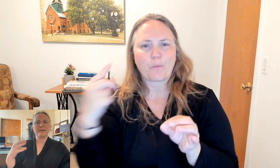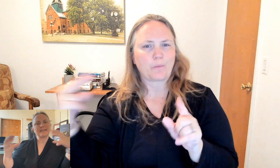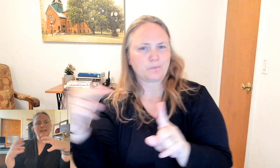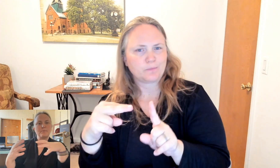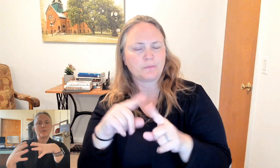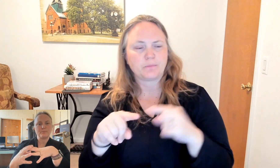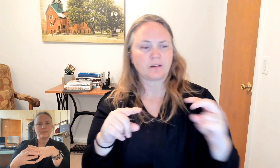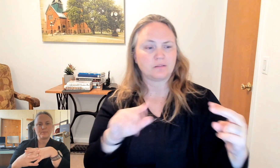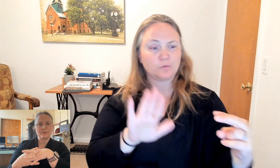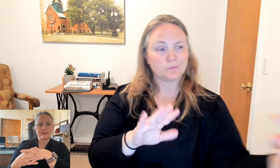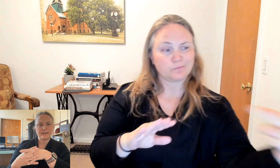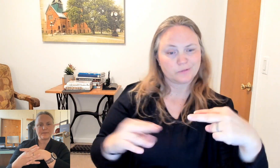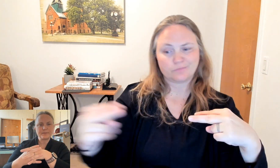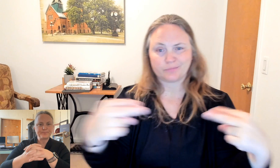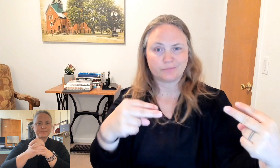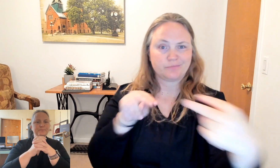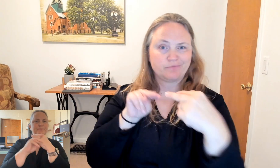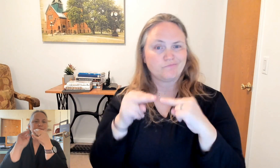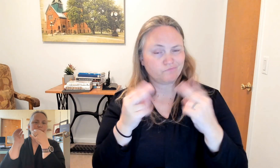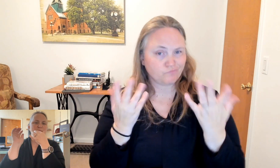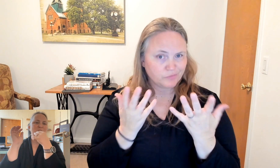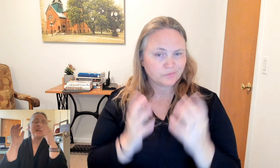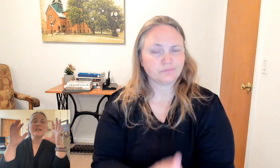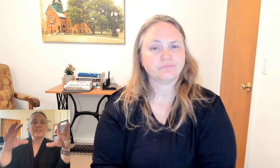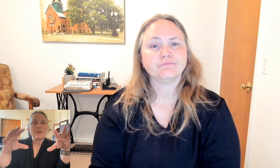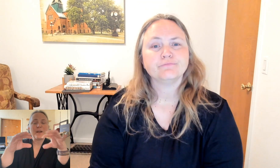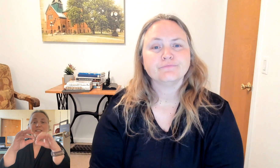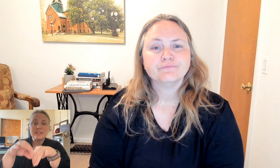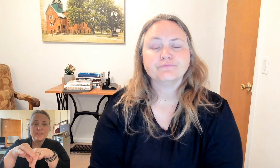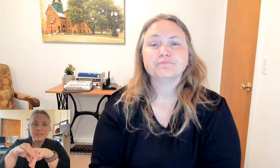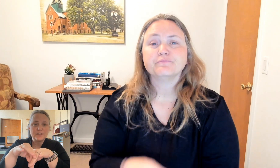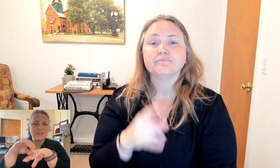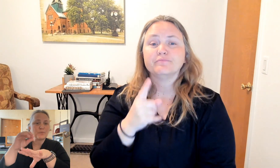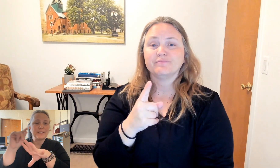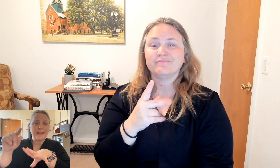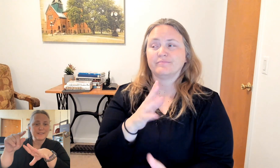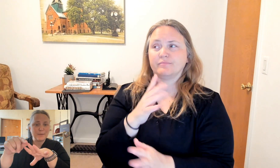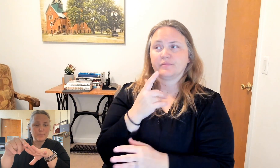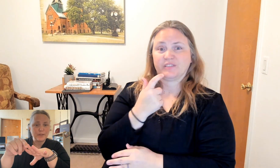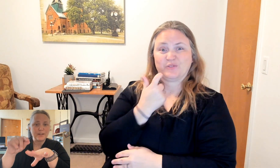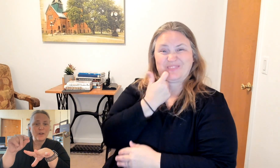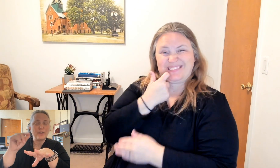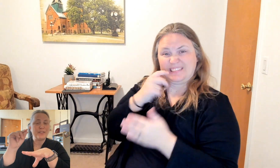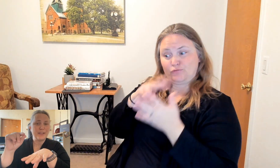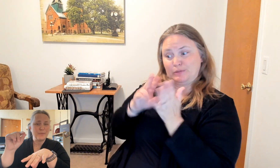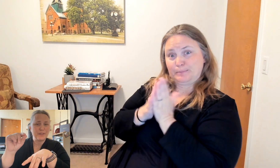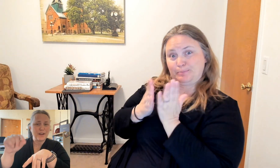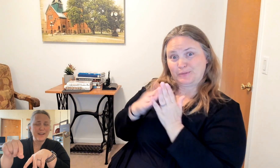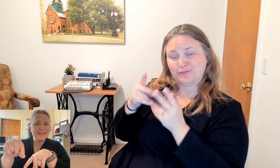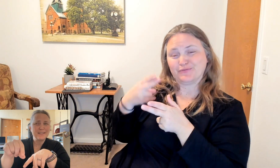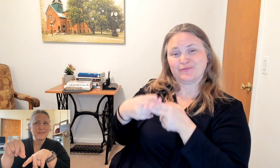but taking multiple perspectives. So I just finished a really excellent book called Thinking With Your Hands.